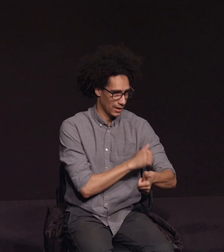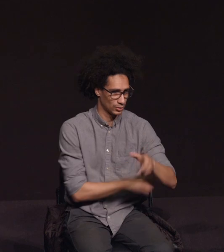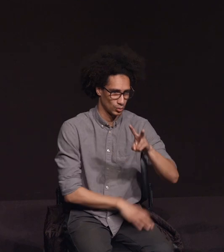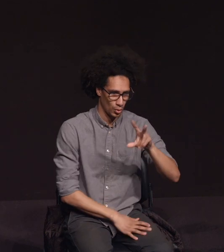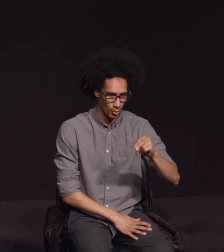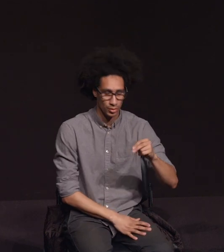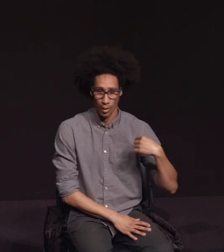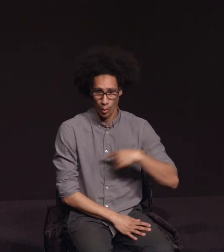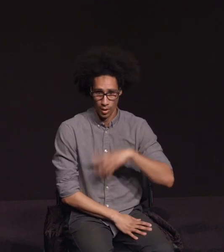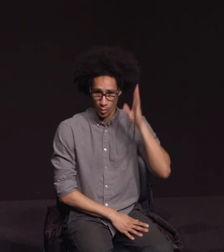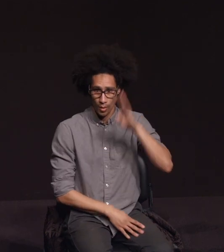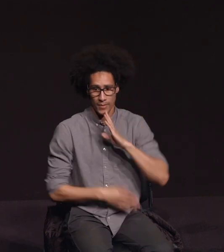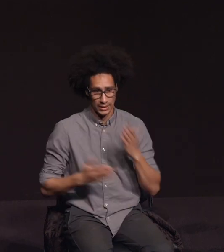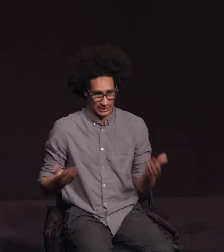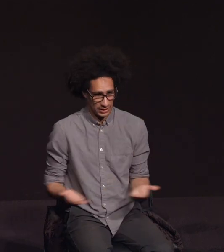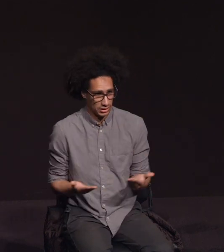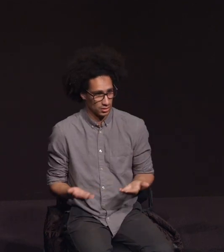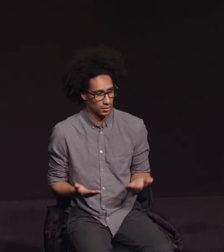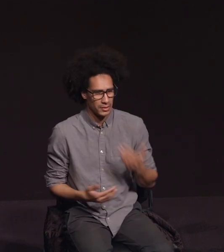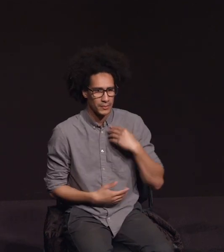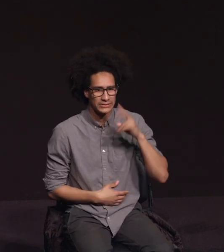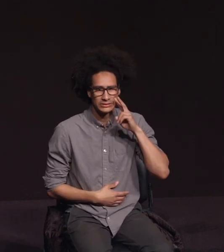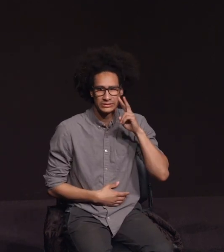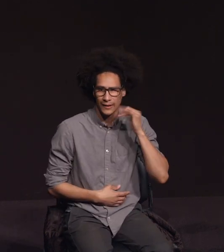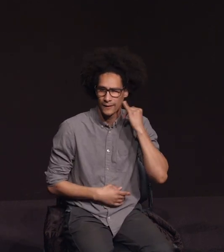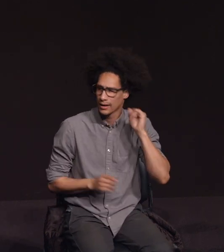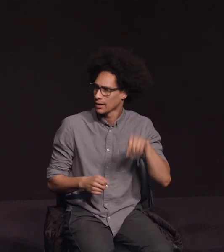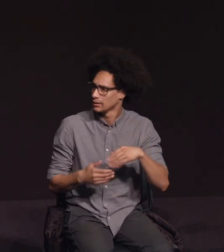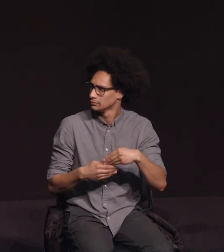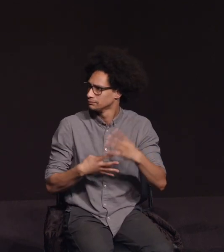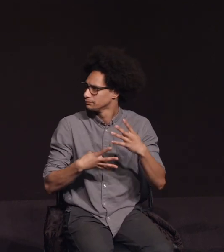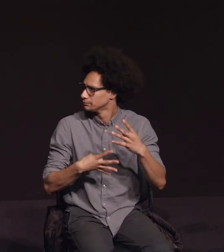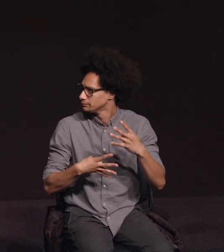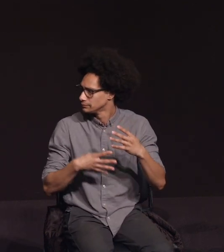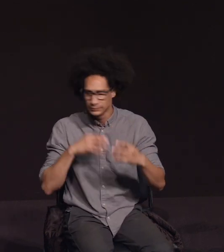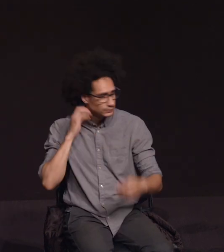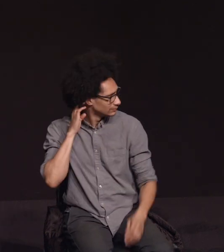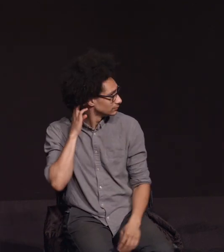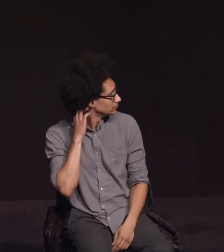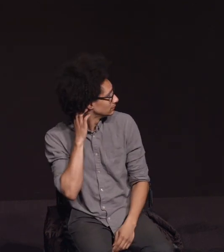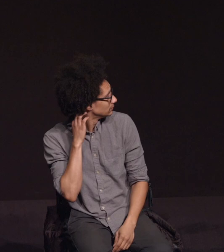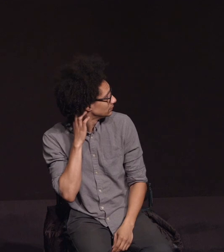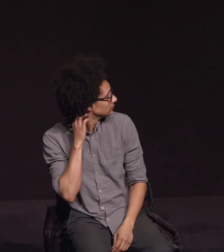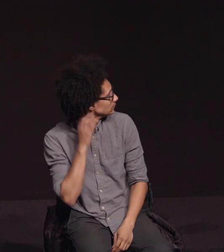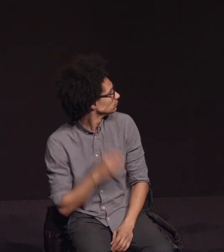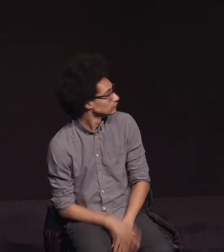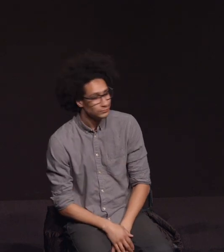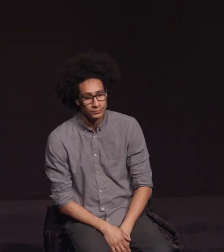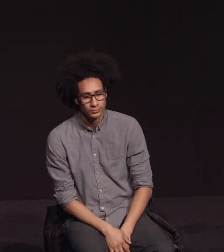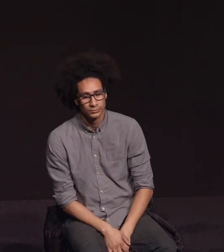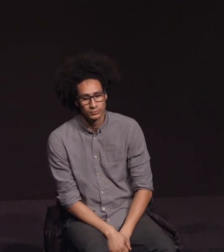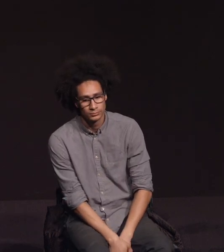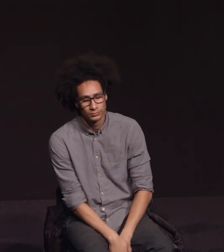We will be here--let's see if I can get to the--our last slide.